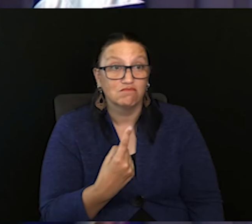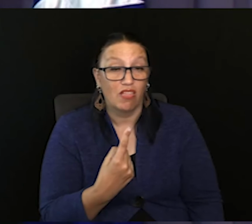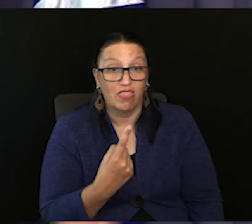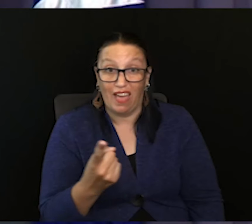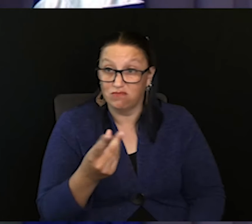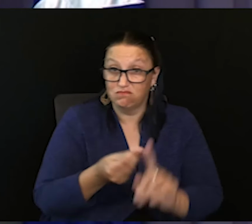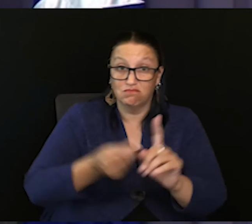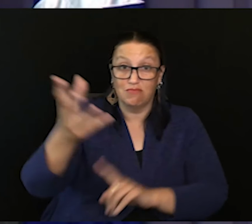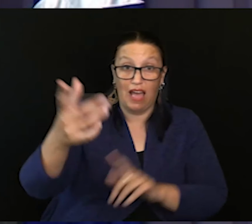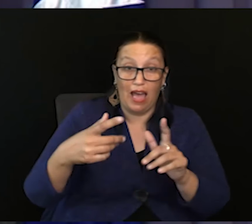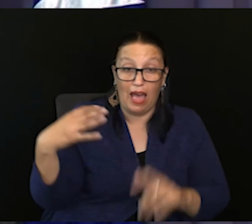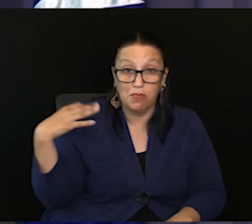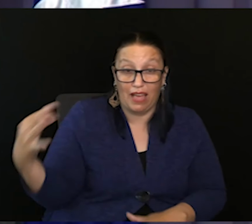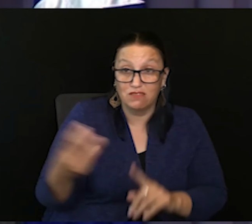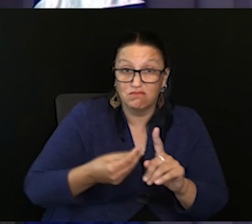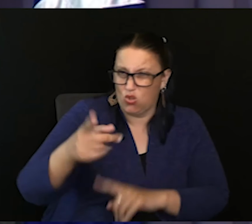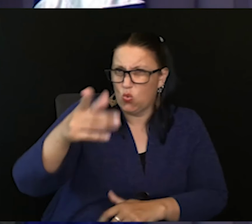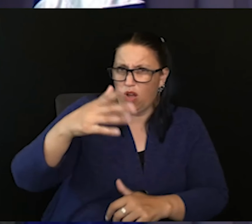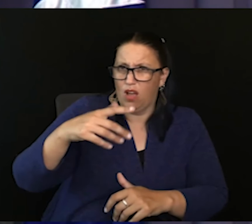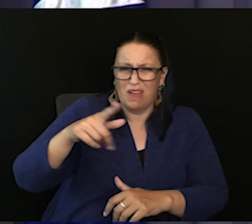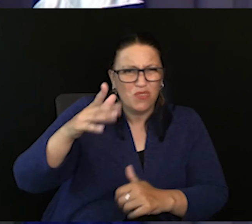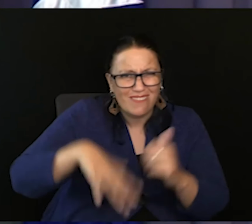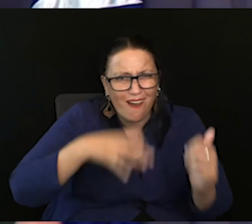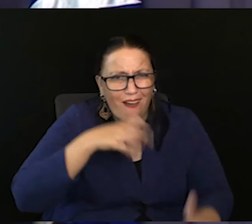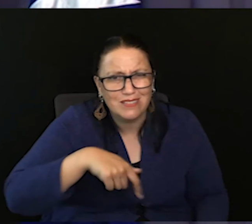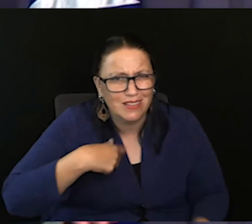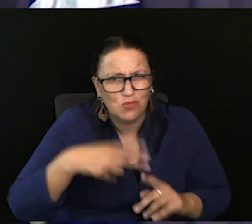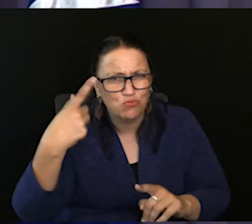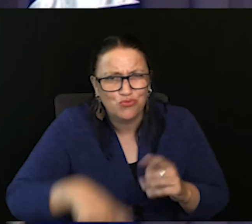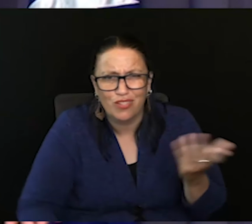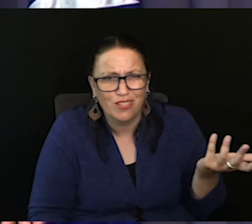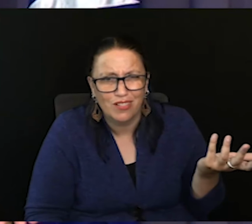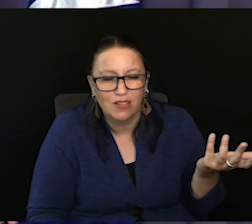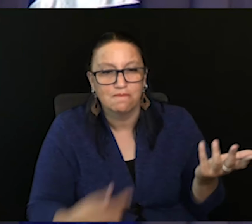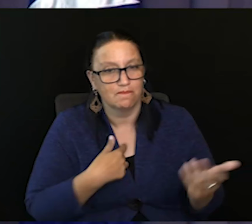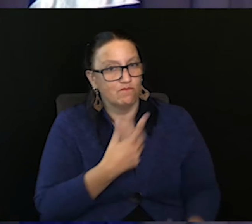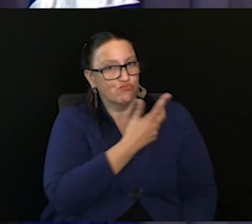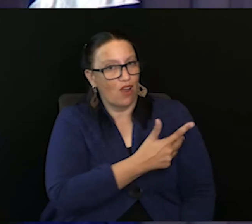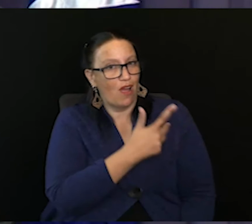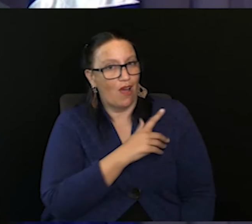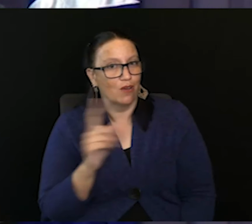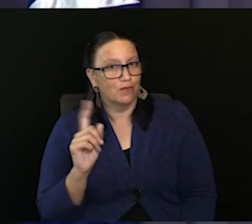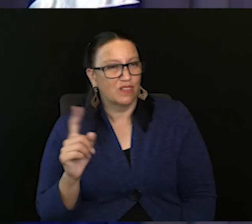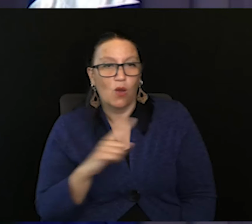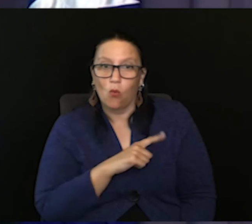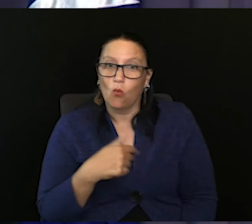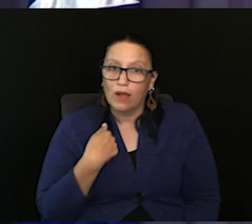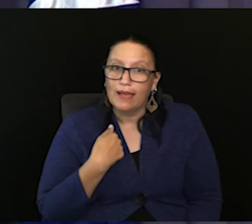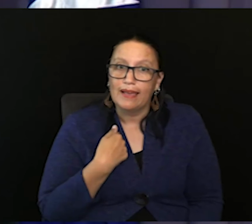they've even submitted applications to us when they haven't even put in an application for approval. And one thing I'm very proud of is we've actually